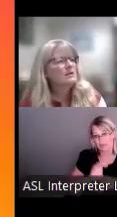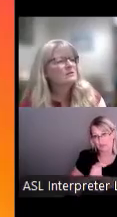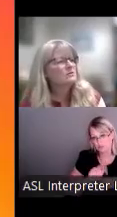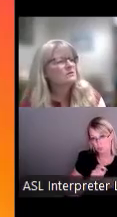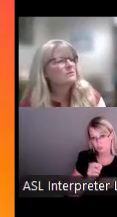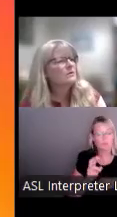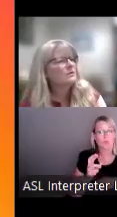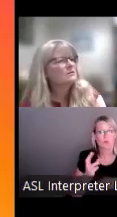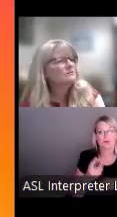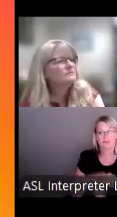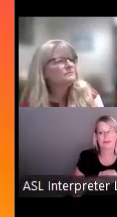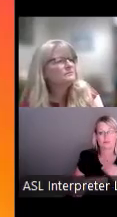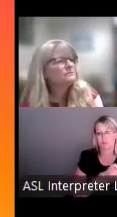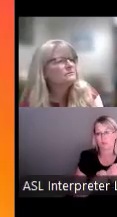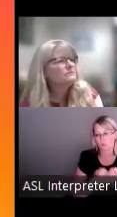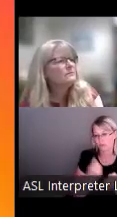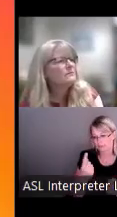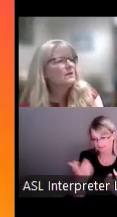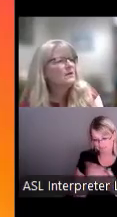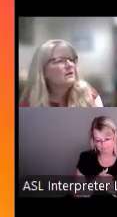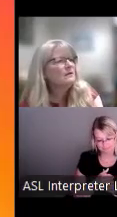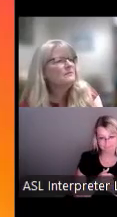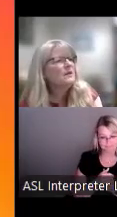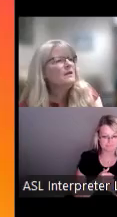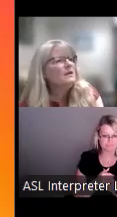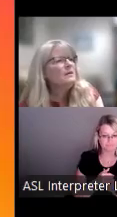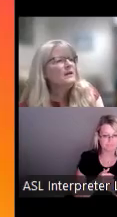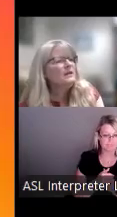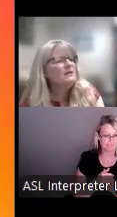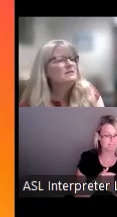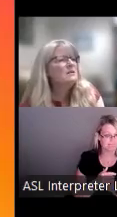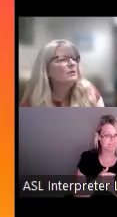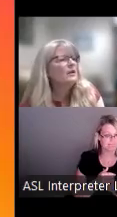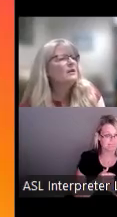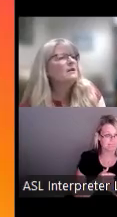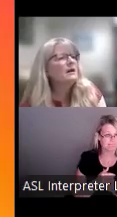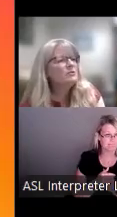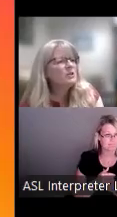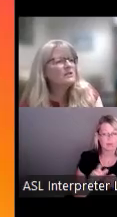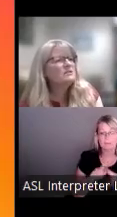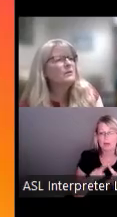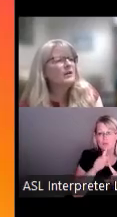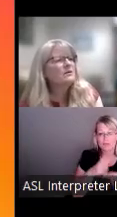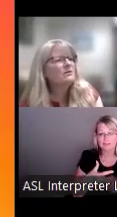some extra support, but in summary, How a child's brain